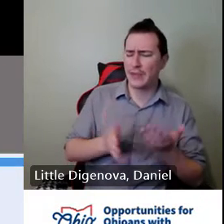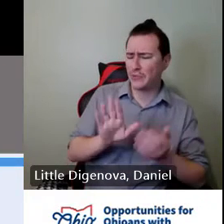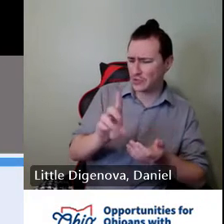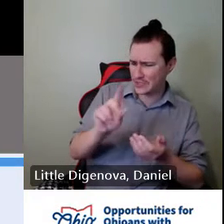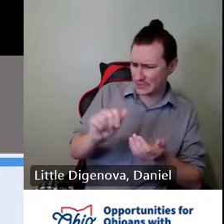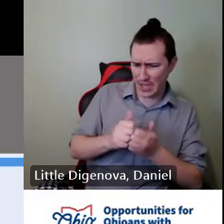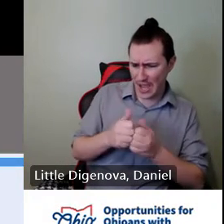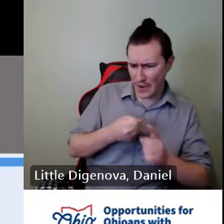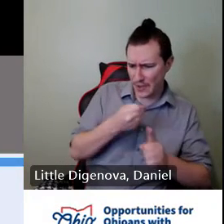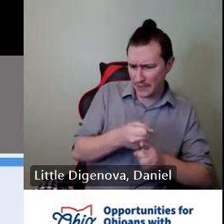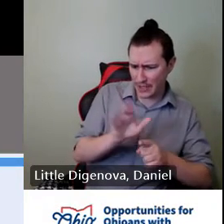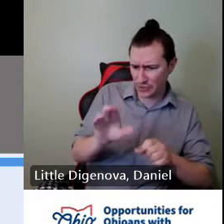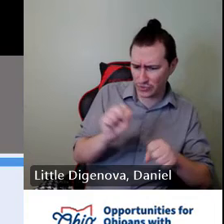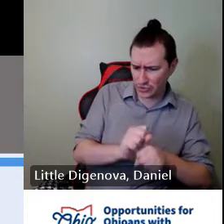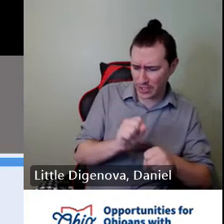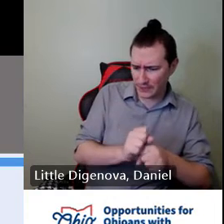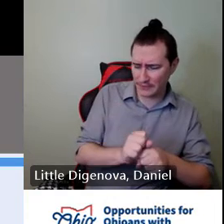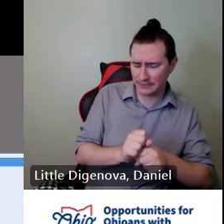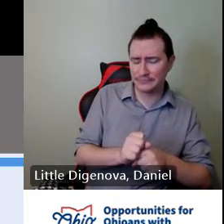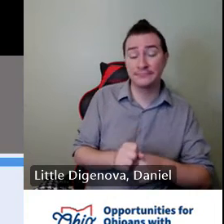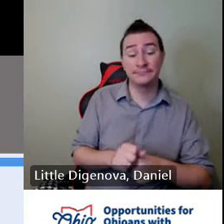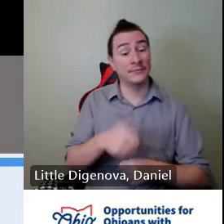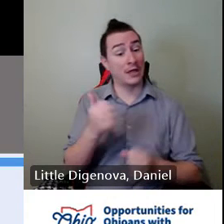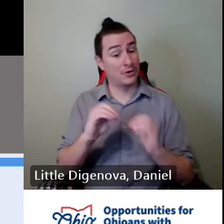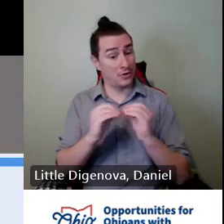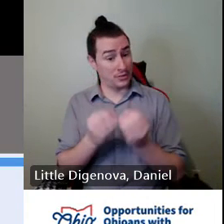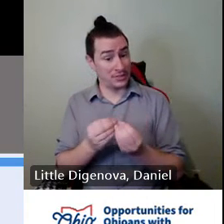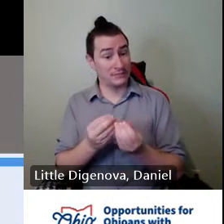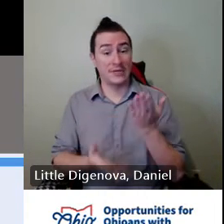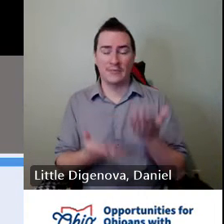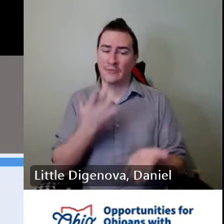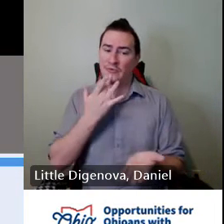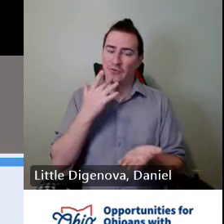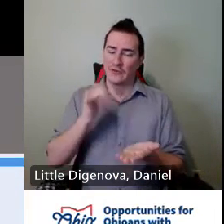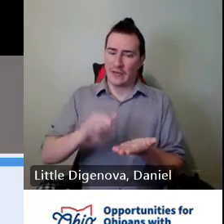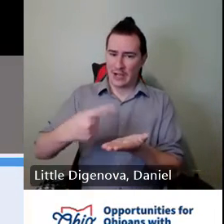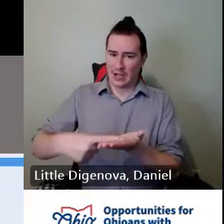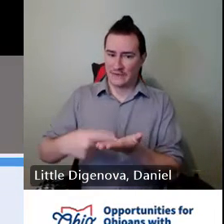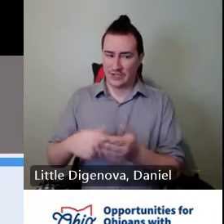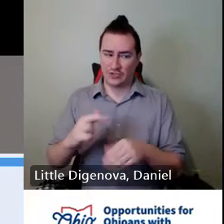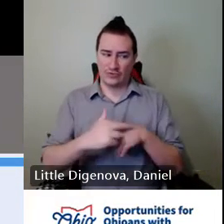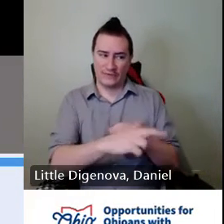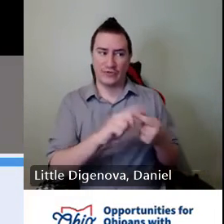Other organizations may want this conversation referred to someone in human resources or HR, to continue the